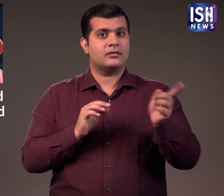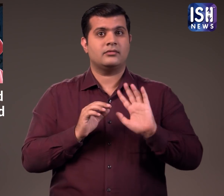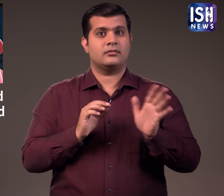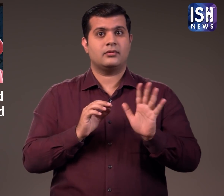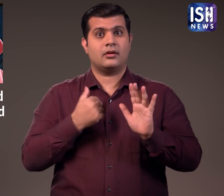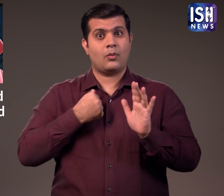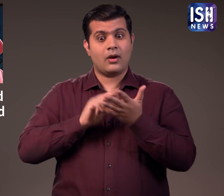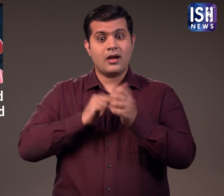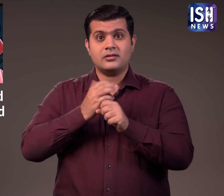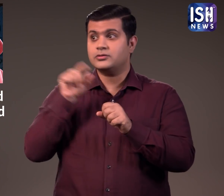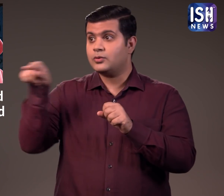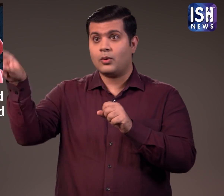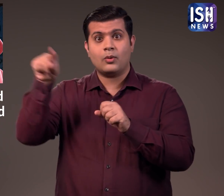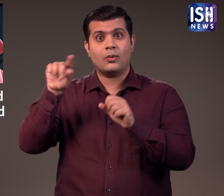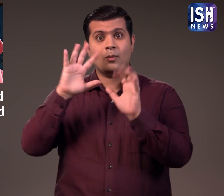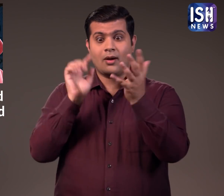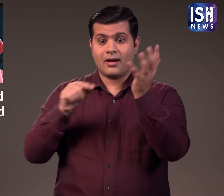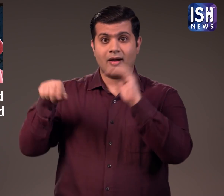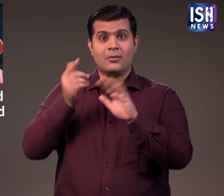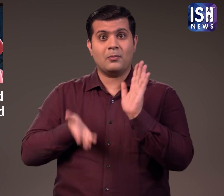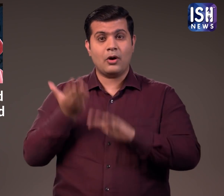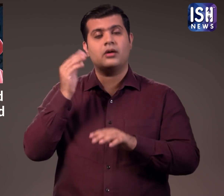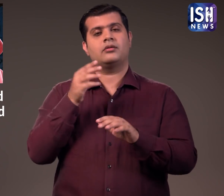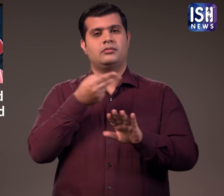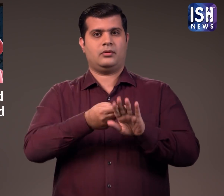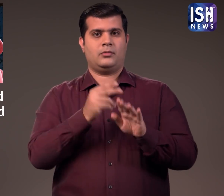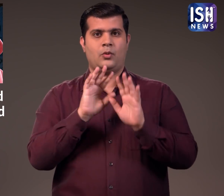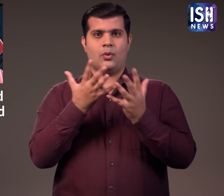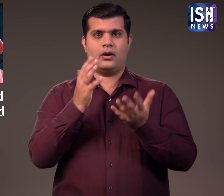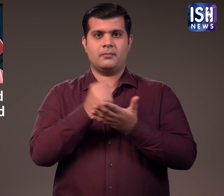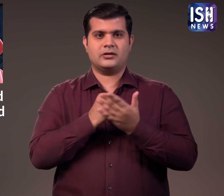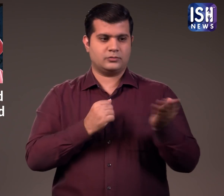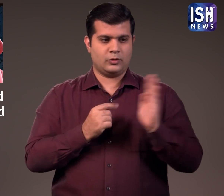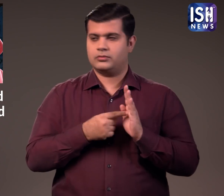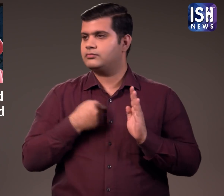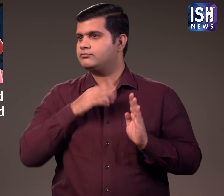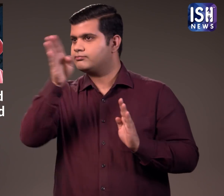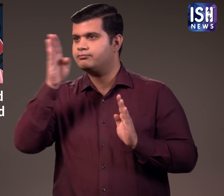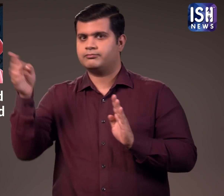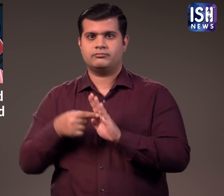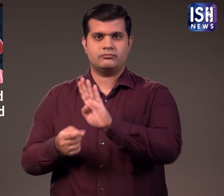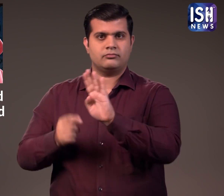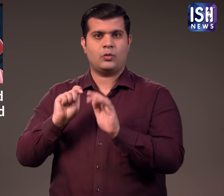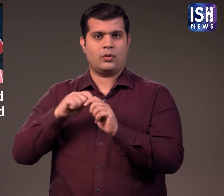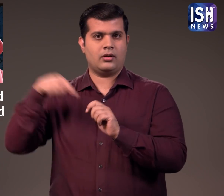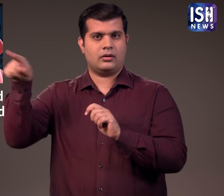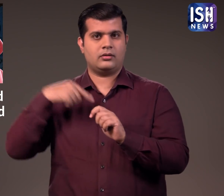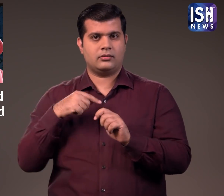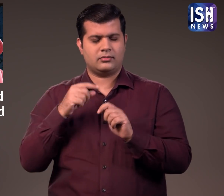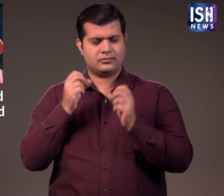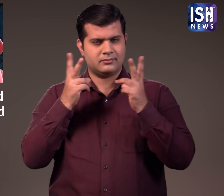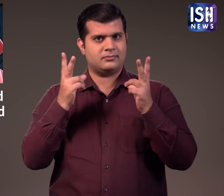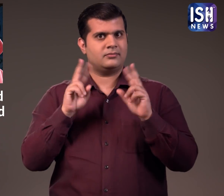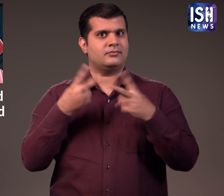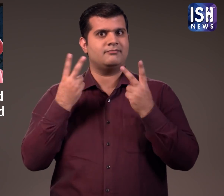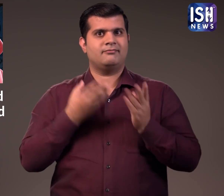With world passport you can visit any of these countries.